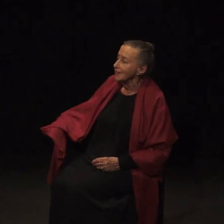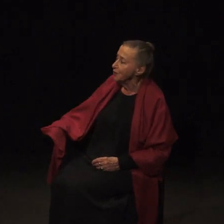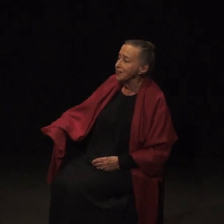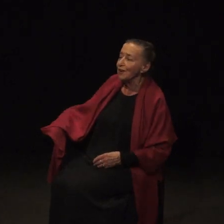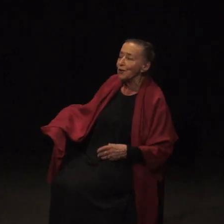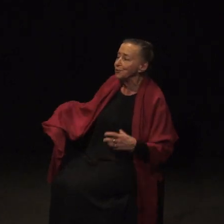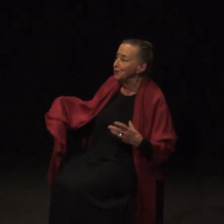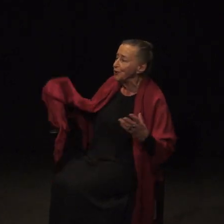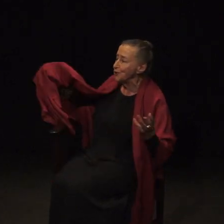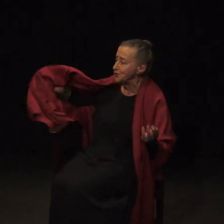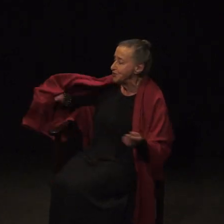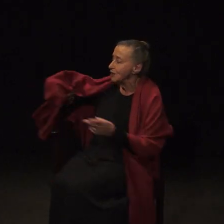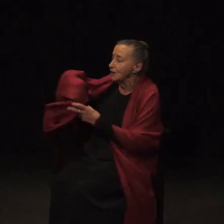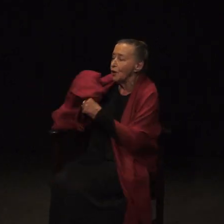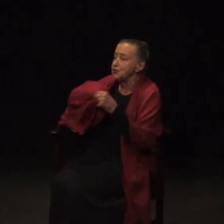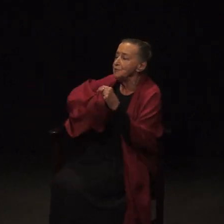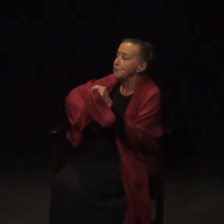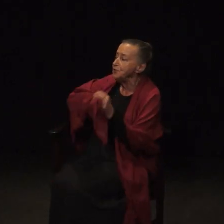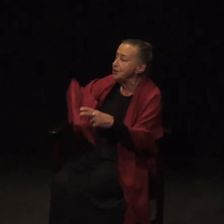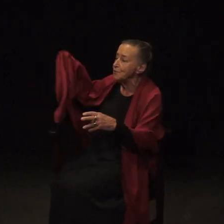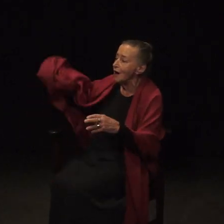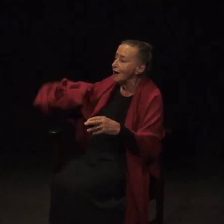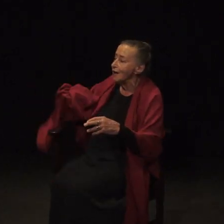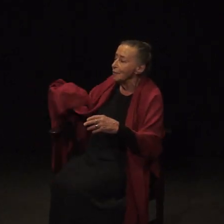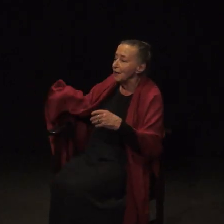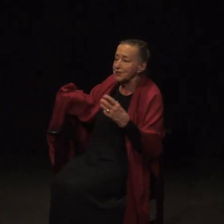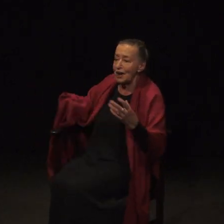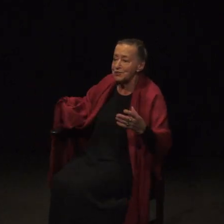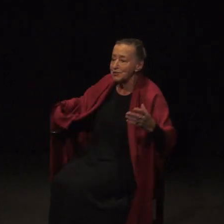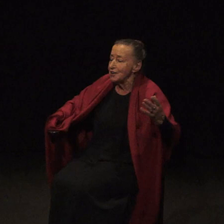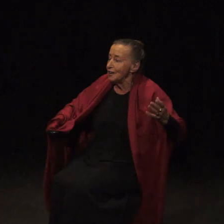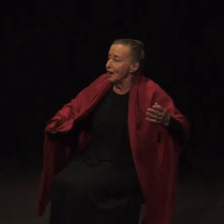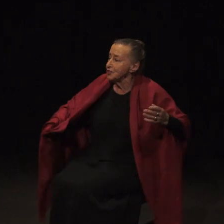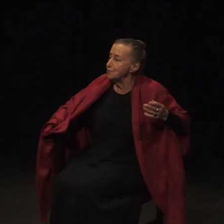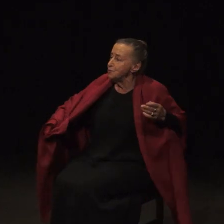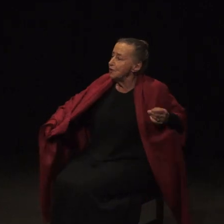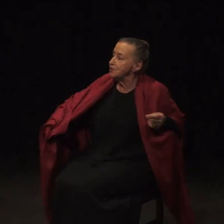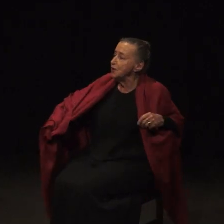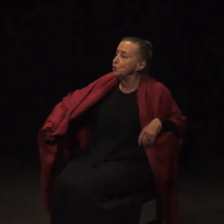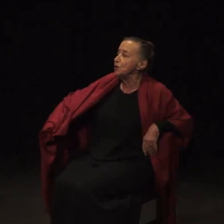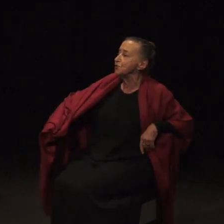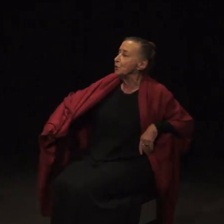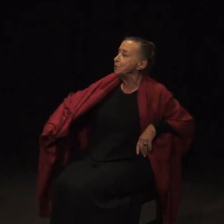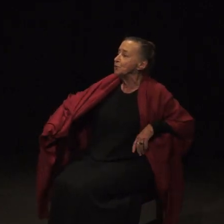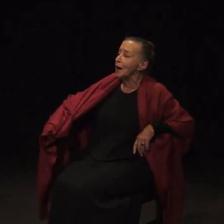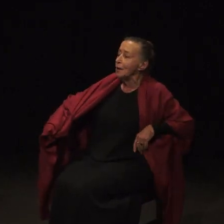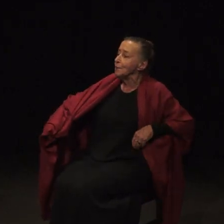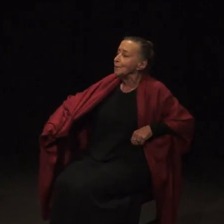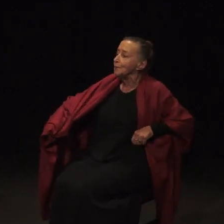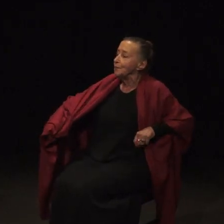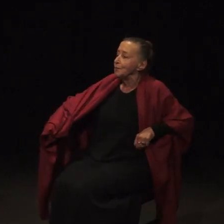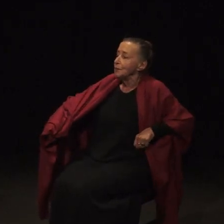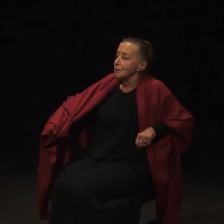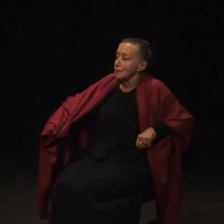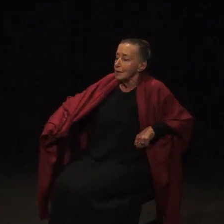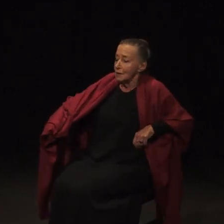to the salon, to guests, and guest there are in plenty. Don't you disgrace me now, you hear?"